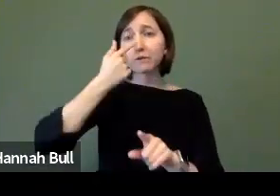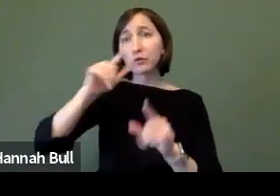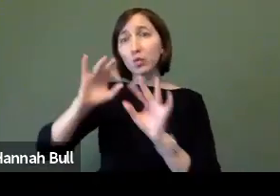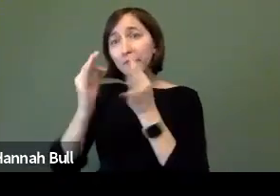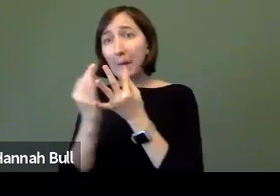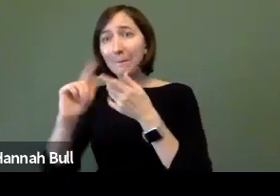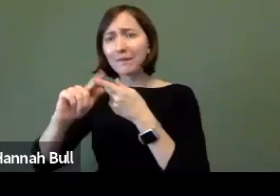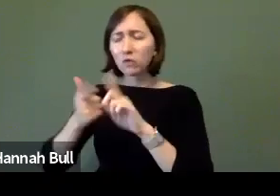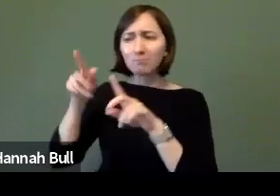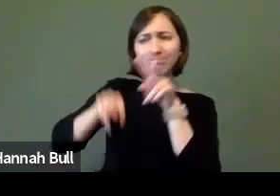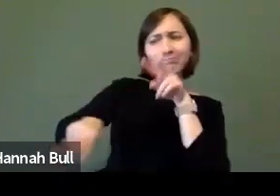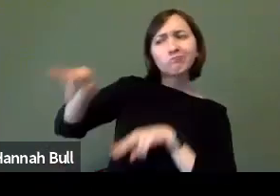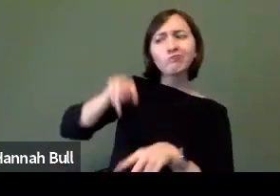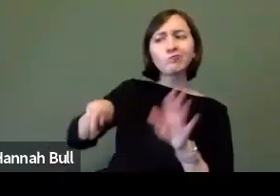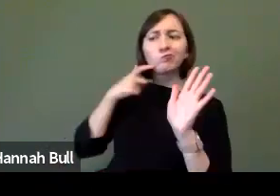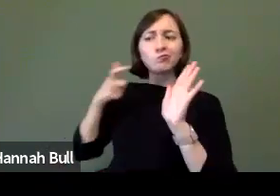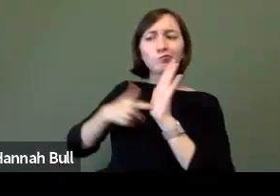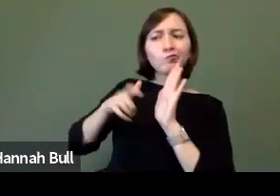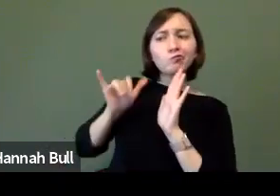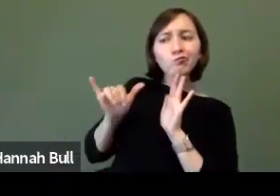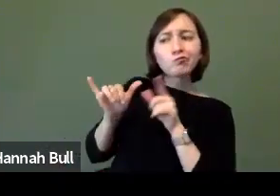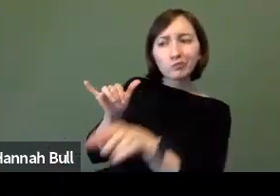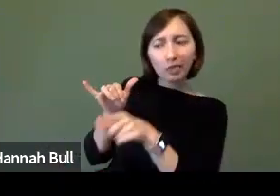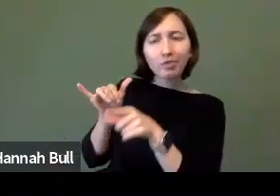and what the impact of the pandemic on isolation